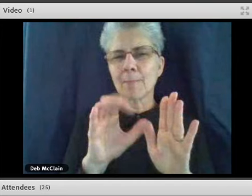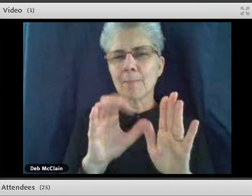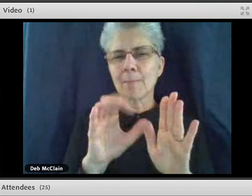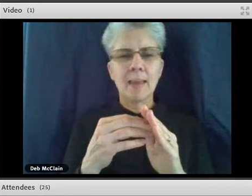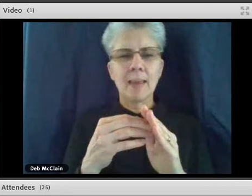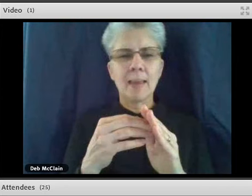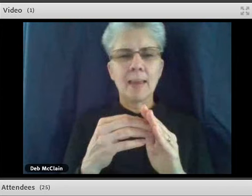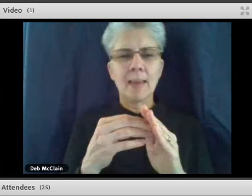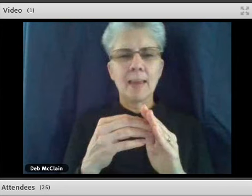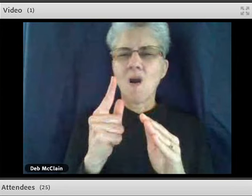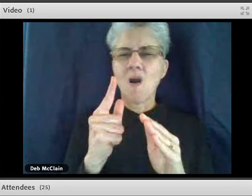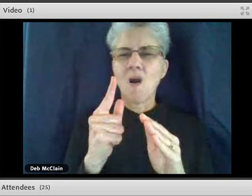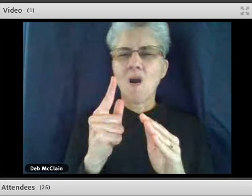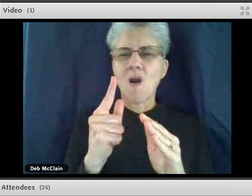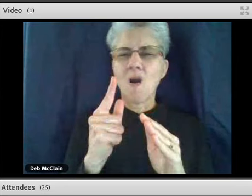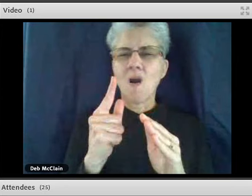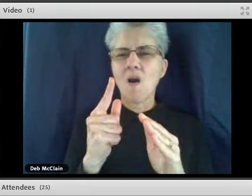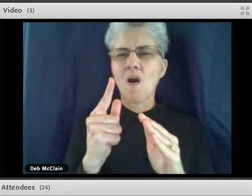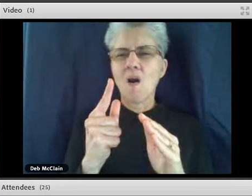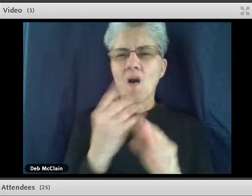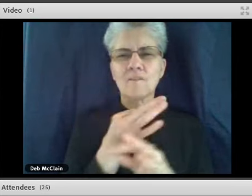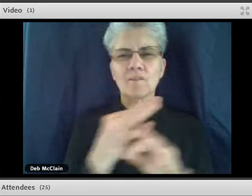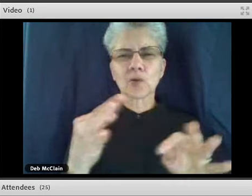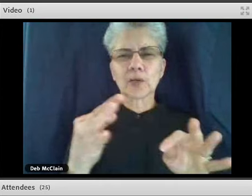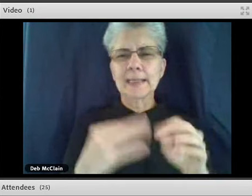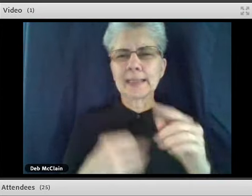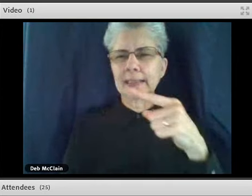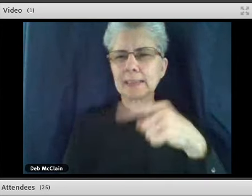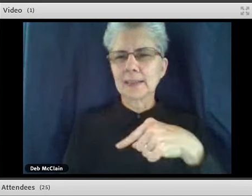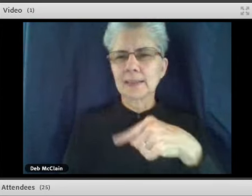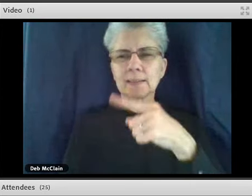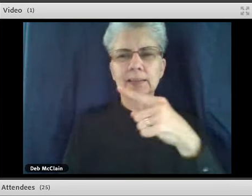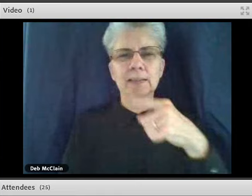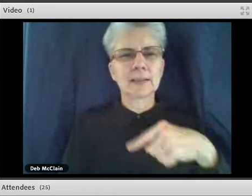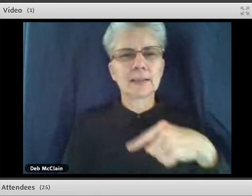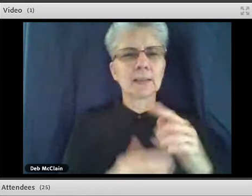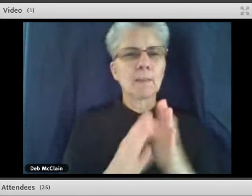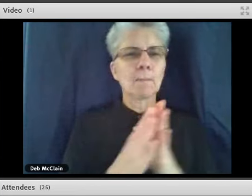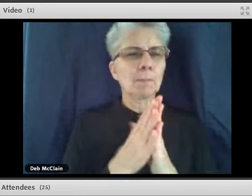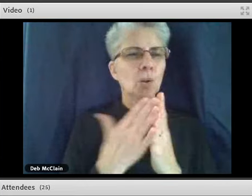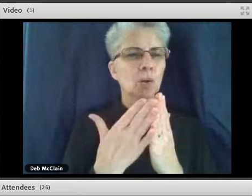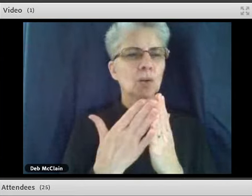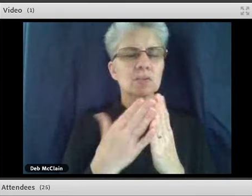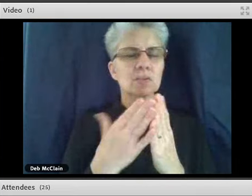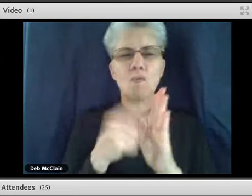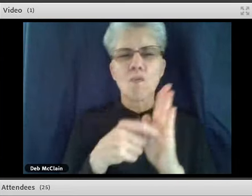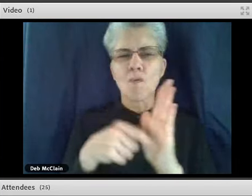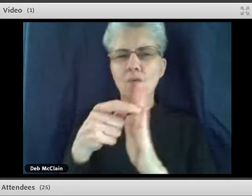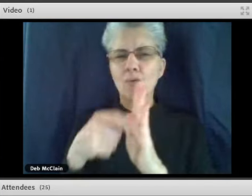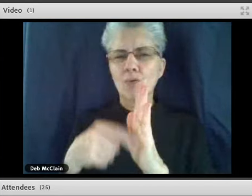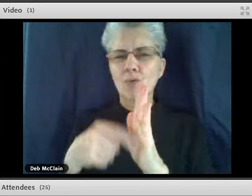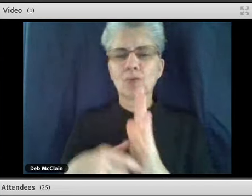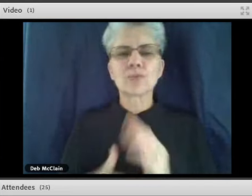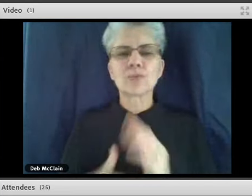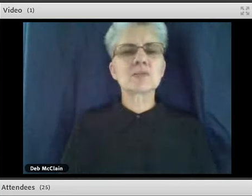Again, Biomed Central, Google Scholar, OAlster. These are all free sites where you can get books and articles.